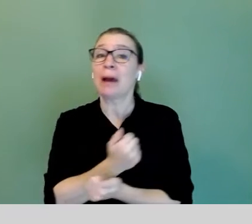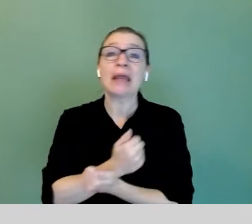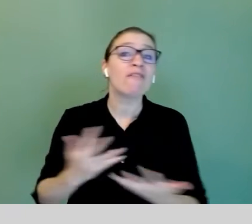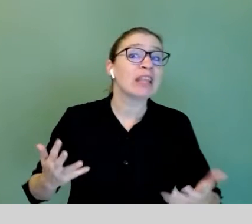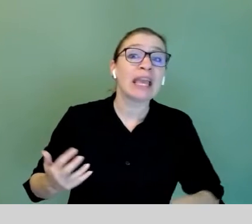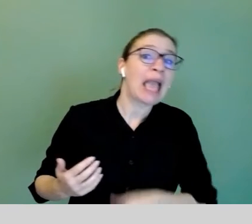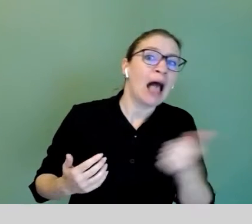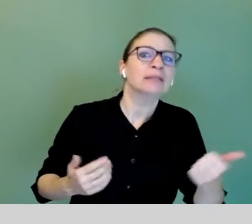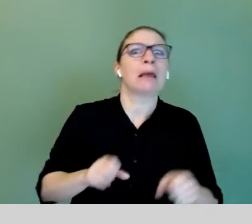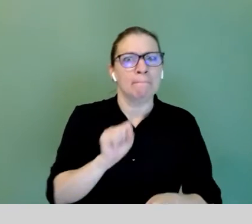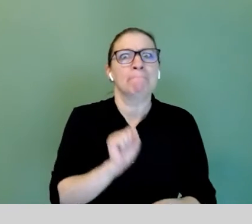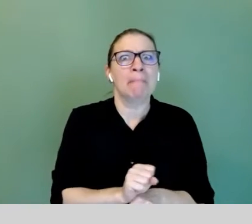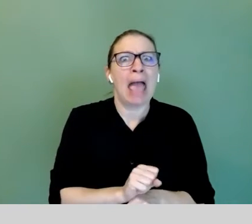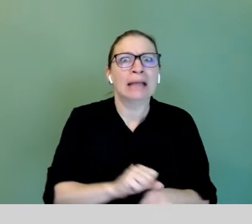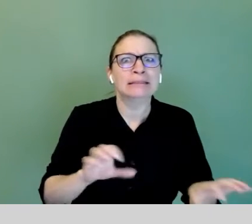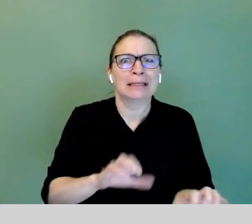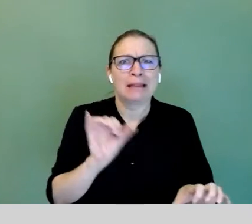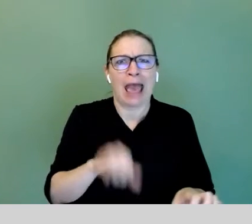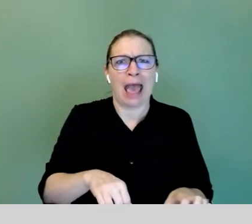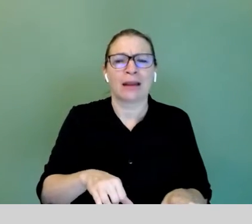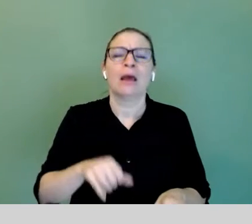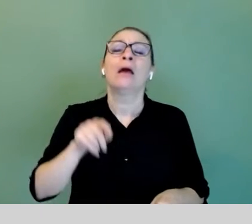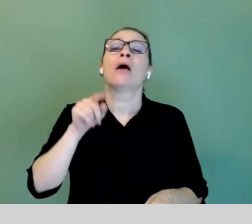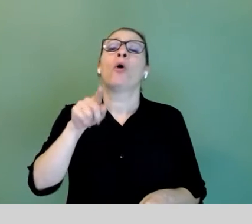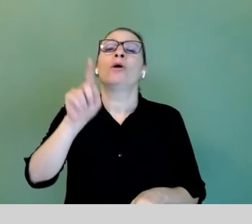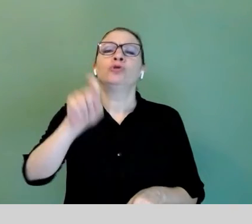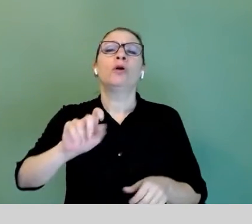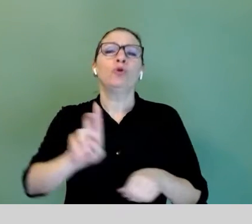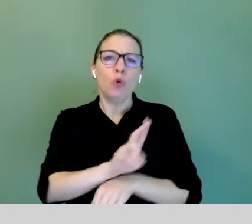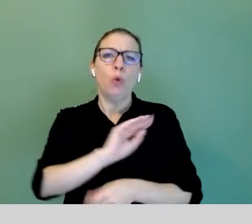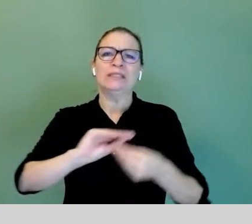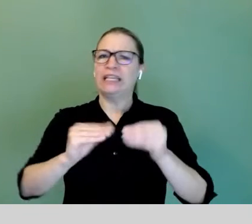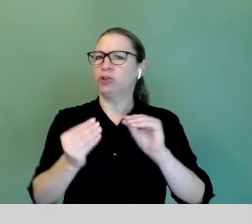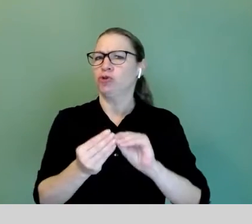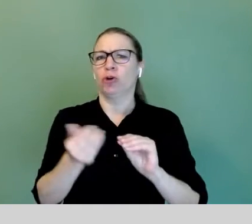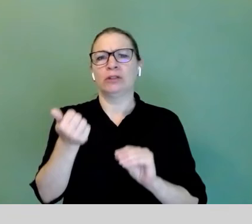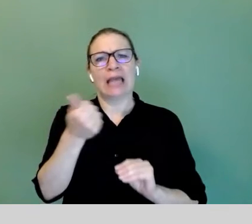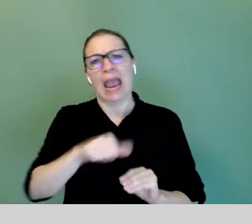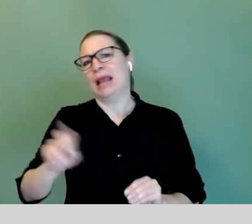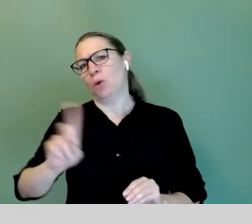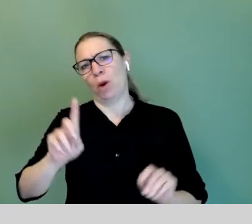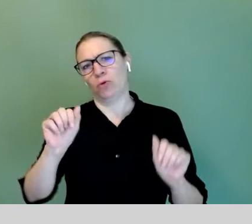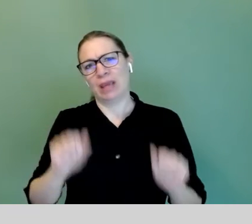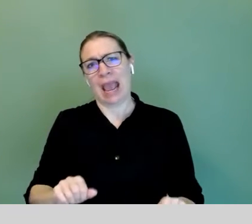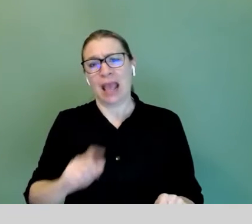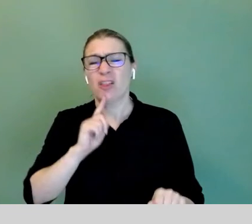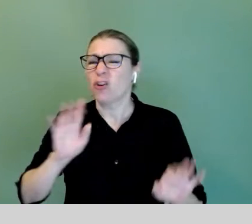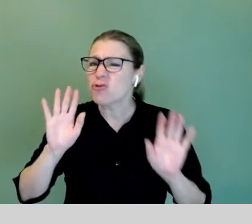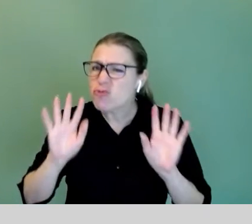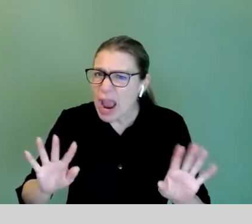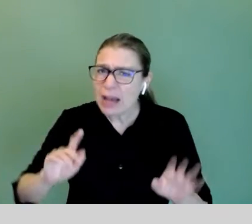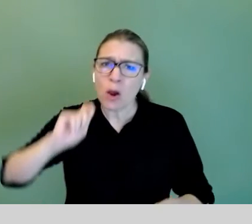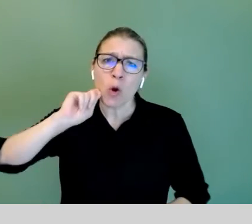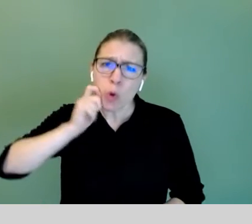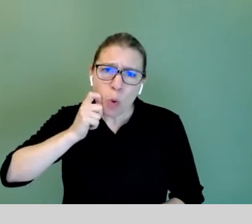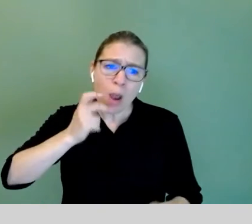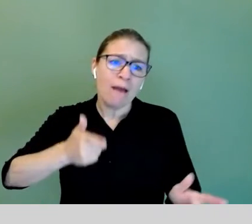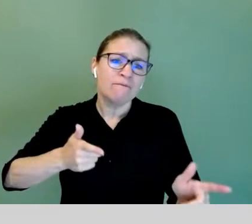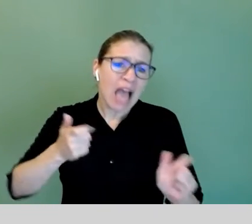and all else is the work of men. Use integers everywhere you can. They're great, they're cool, they're fast,